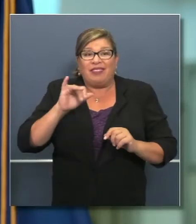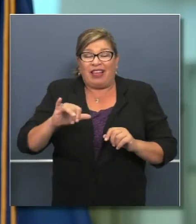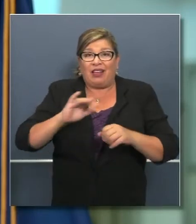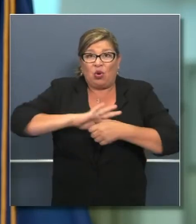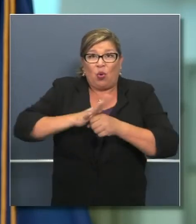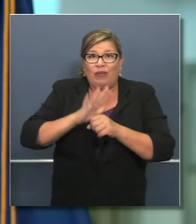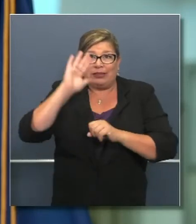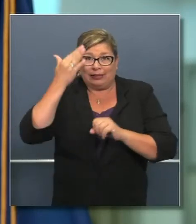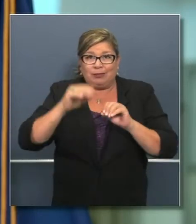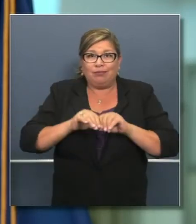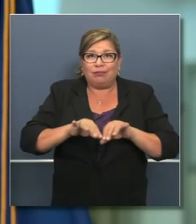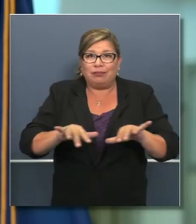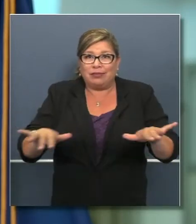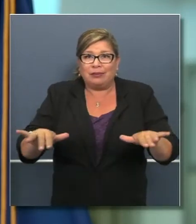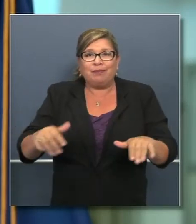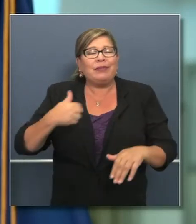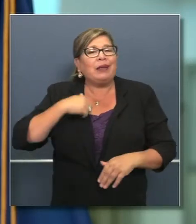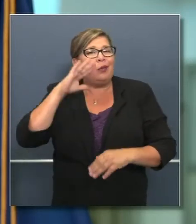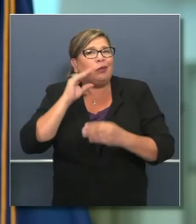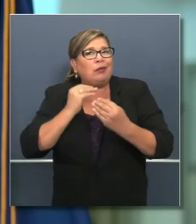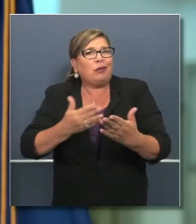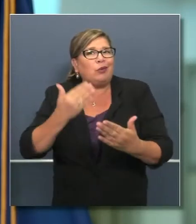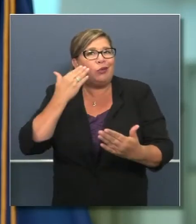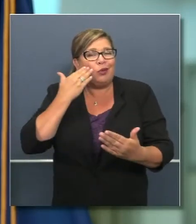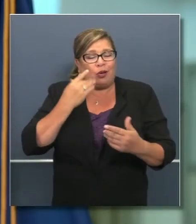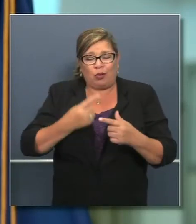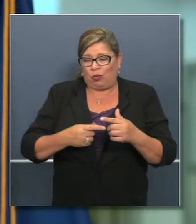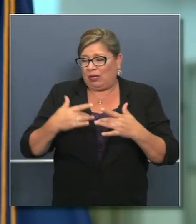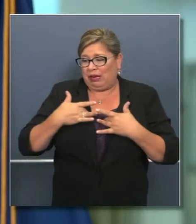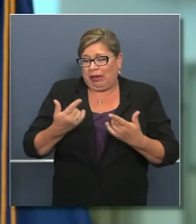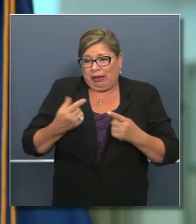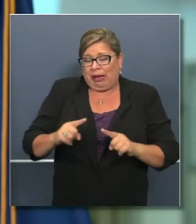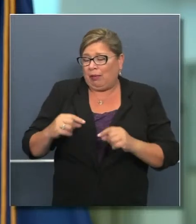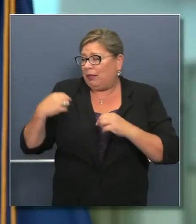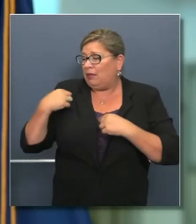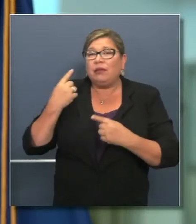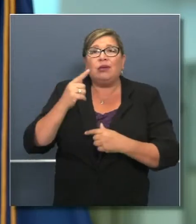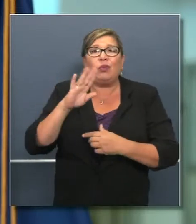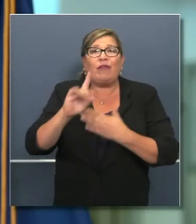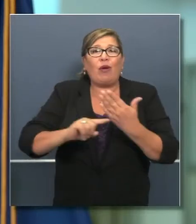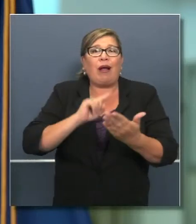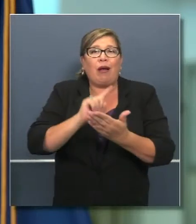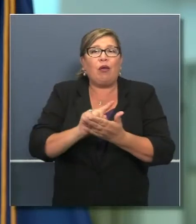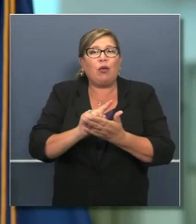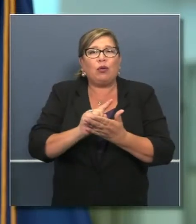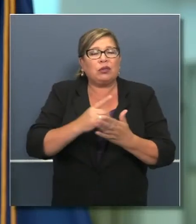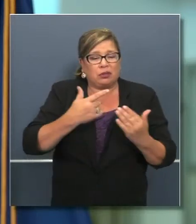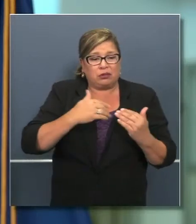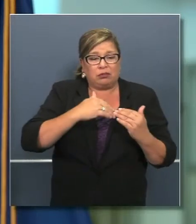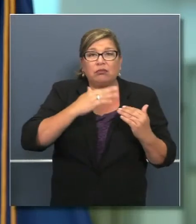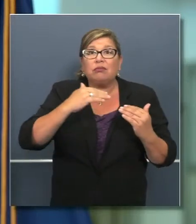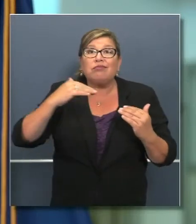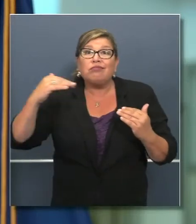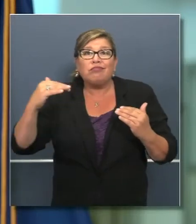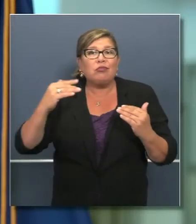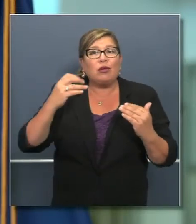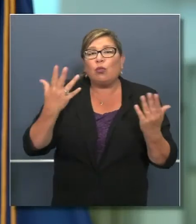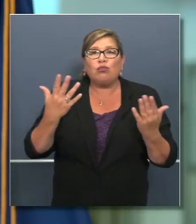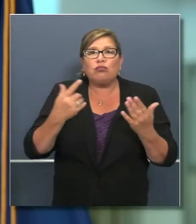where we are over the last 24 hours and mark some consideration as it relates to where we can go